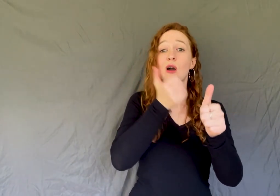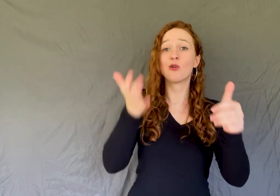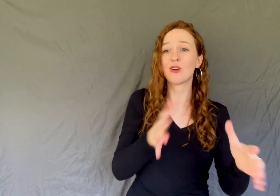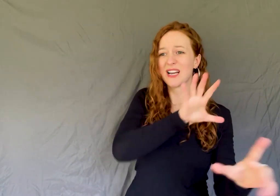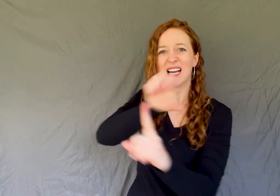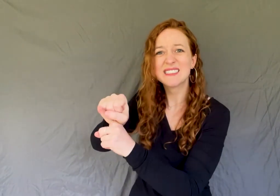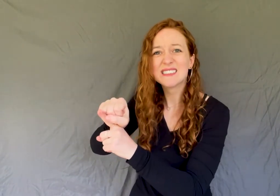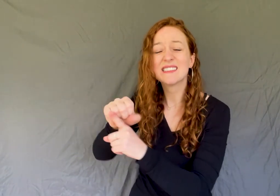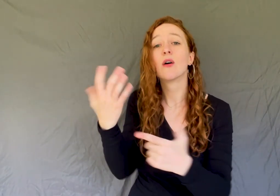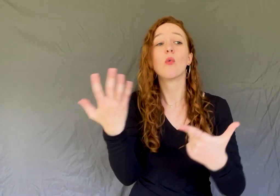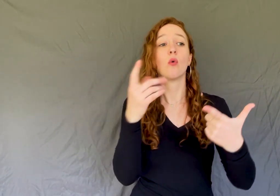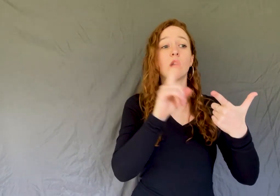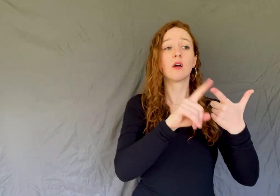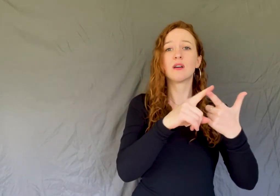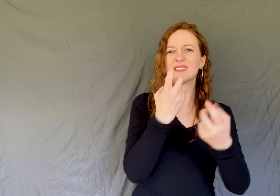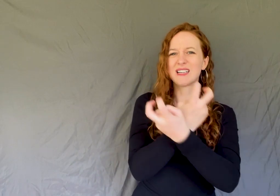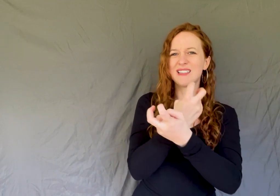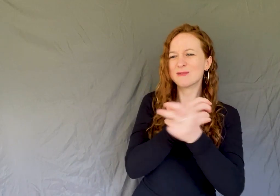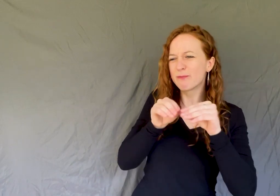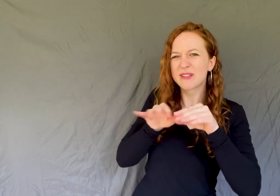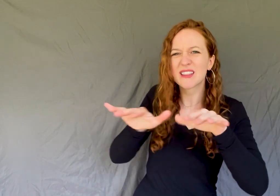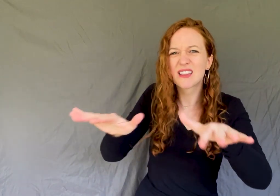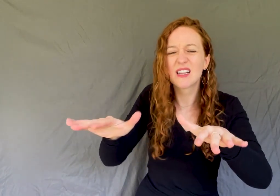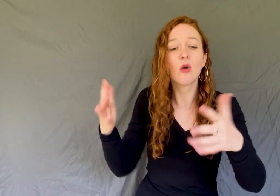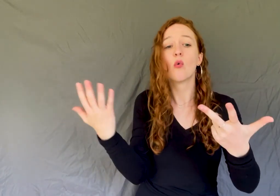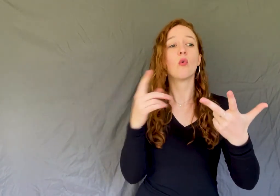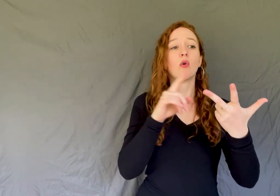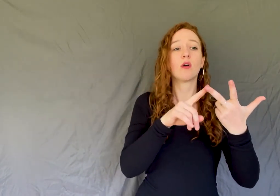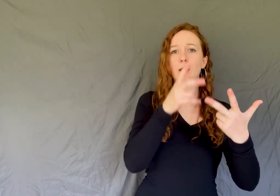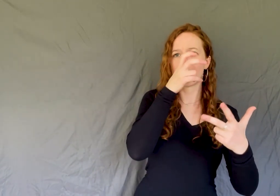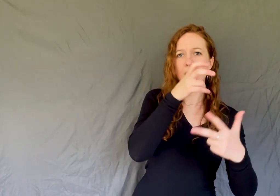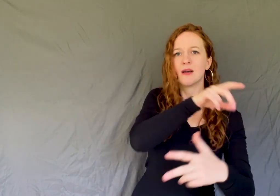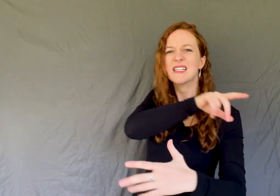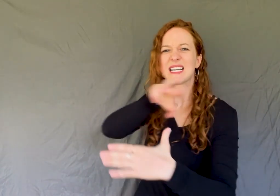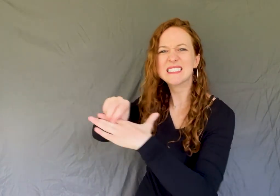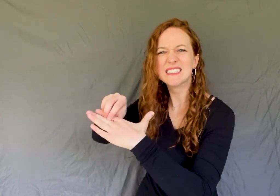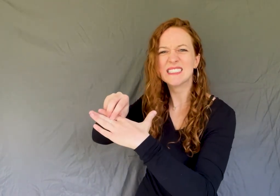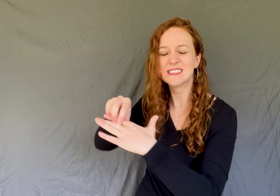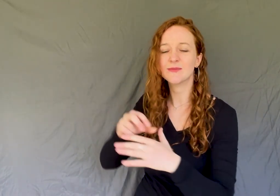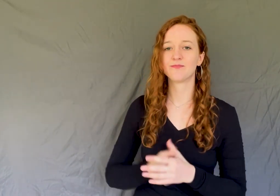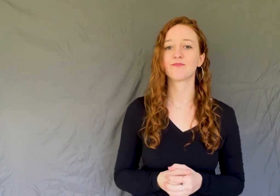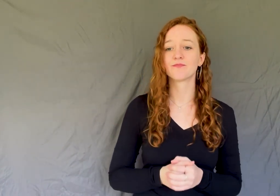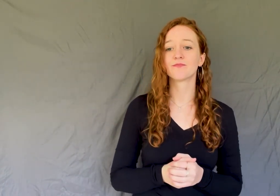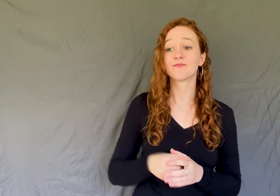such as predators, toxins, and pathogenic microbes that invade an ecosystem.